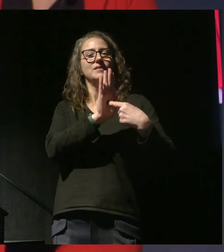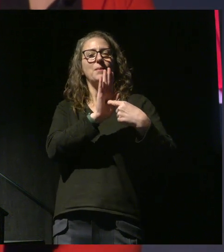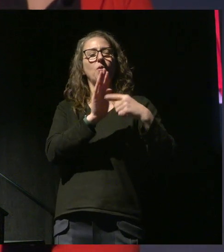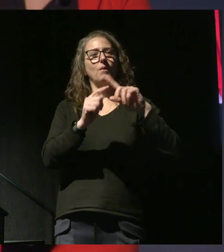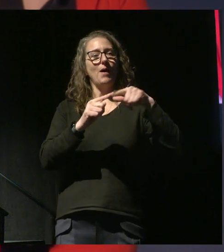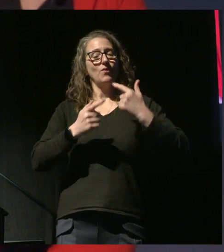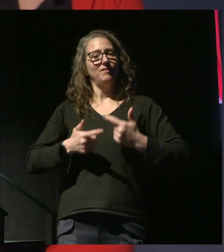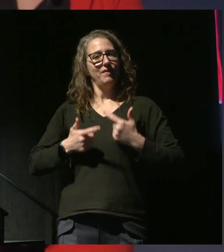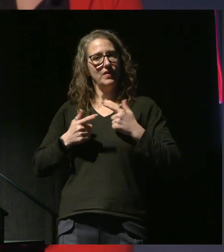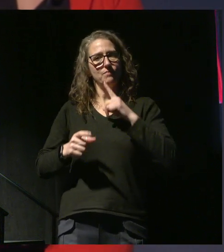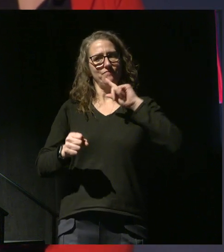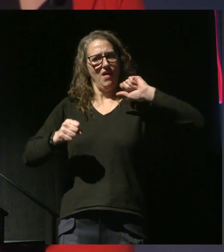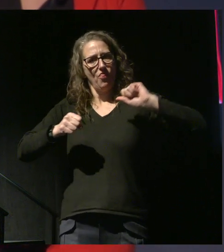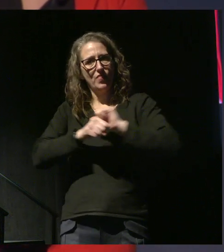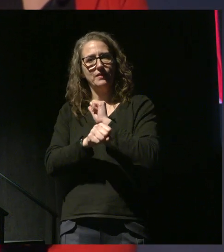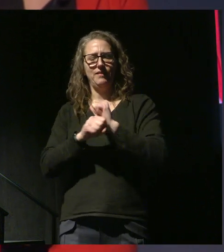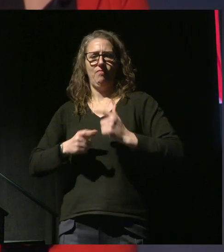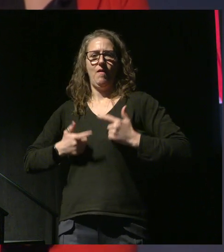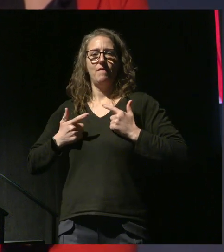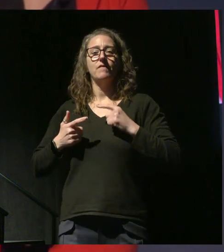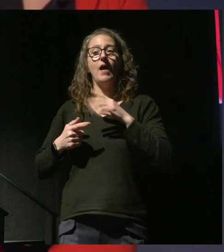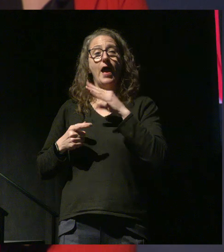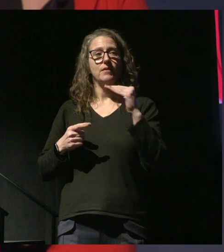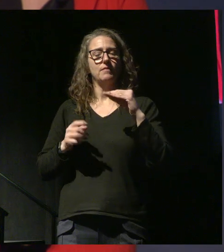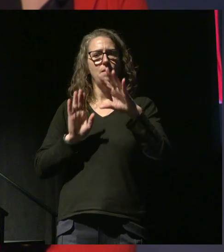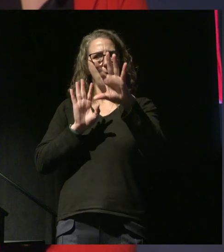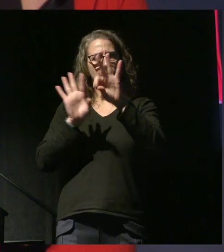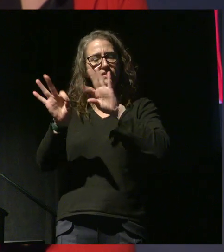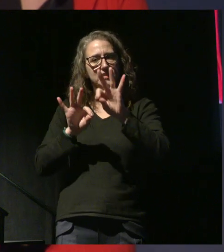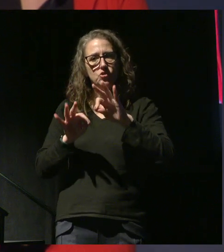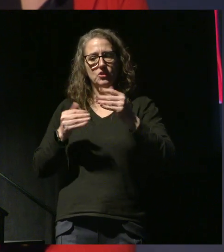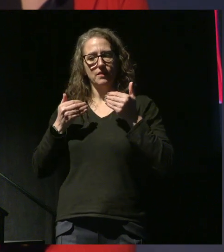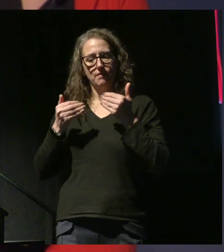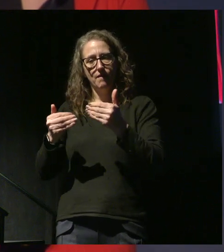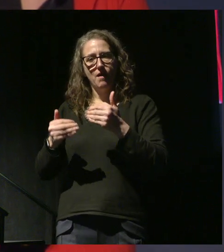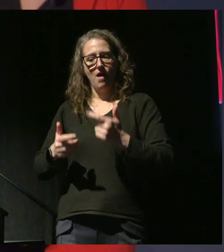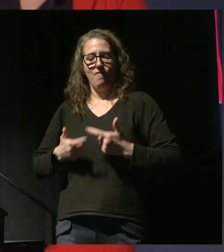a life that is full of joy and full of activism